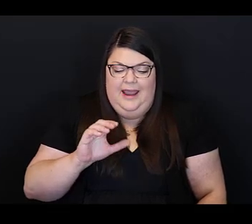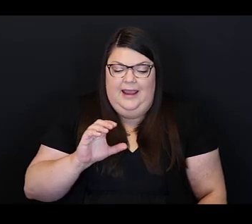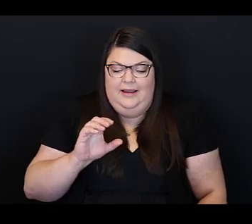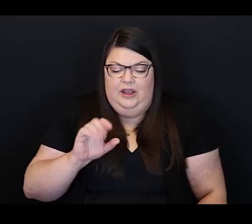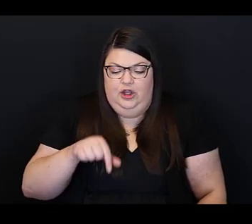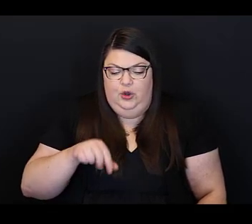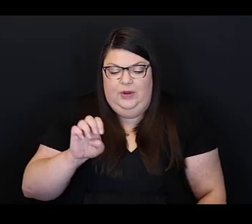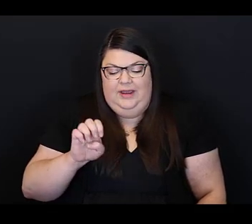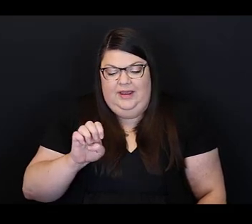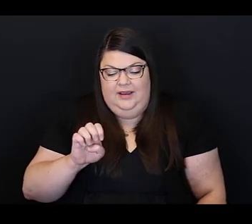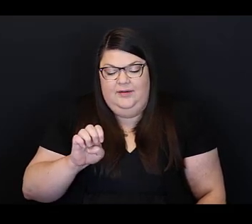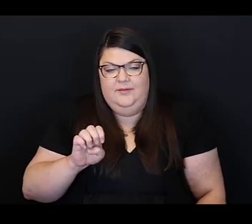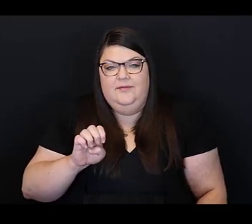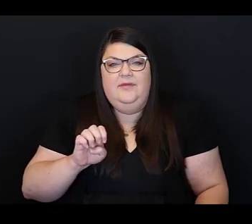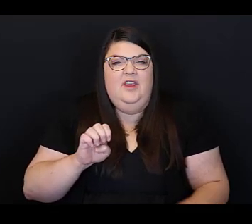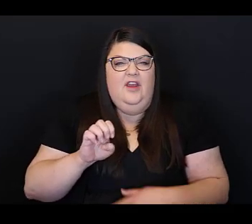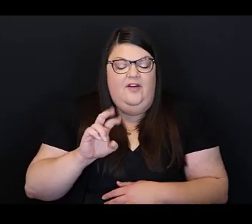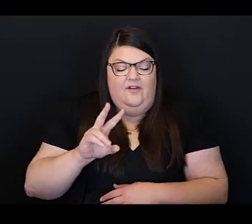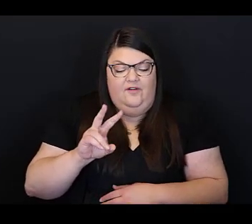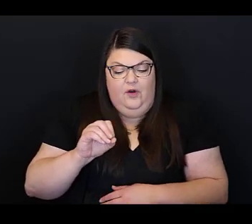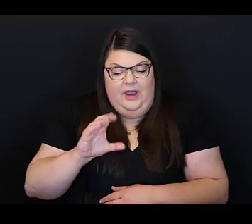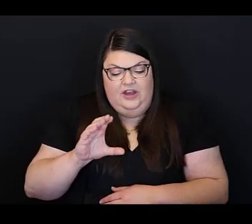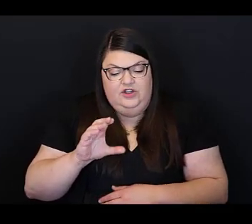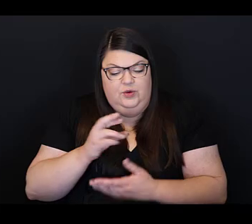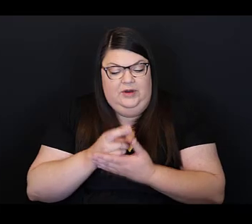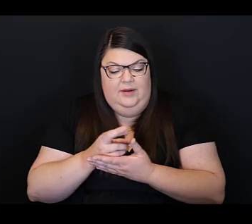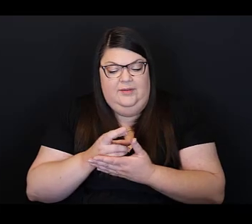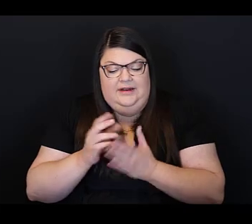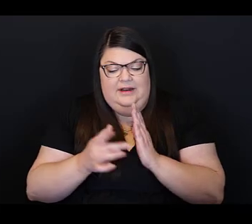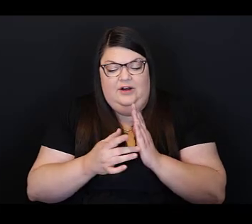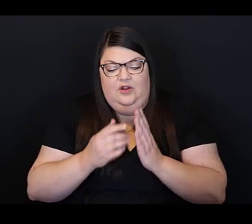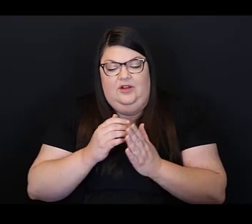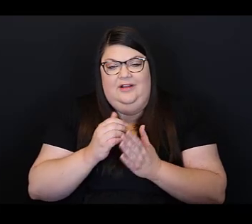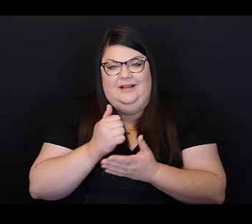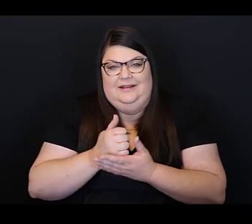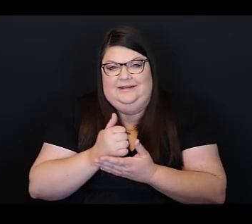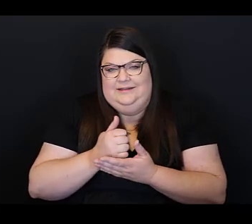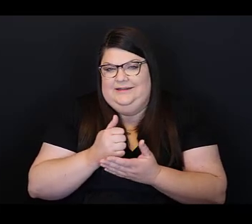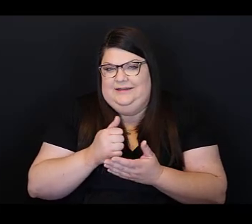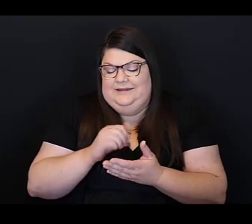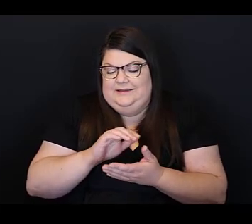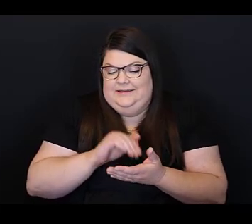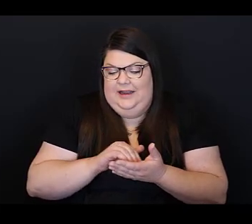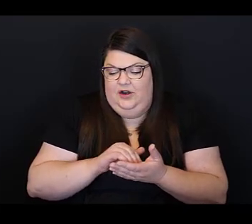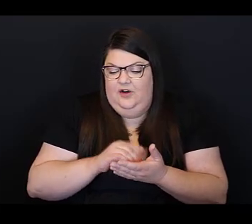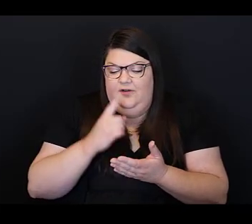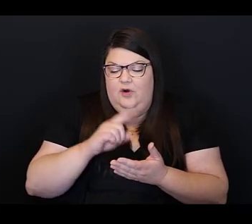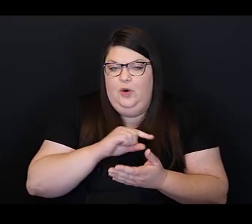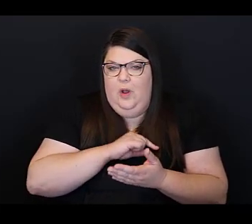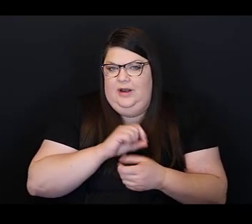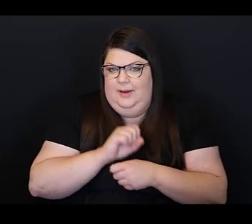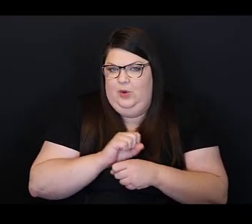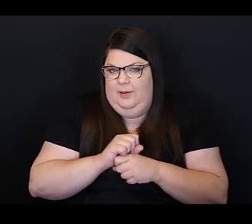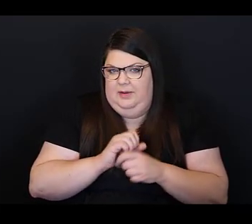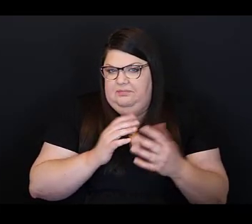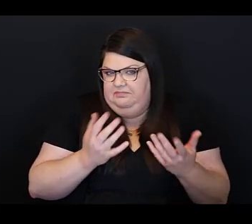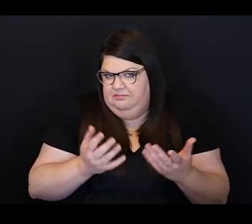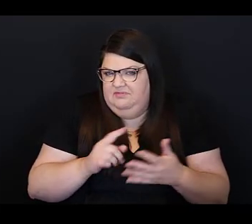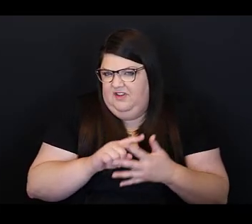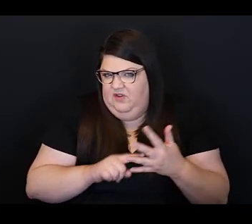Assistance Center for Quality Employment - Assistance Listing Number 84.264K. Next,